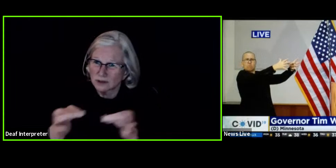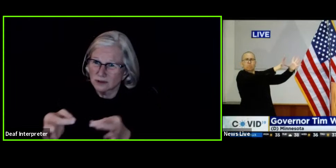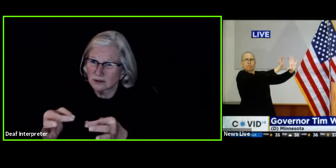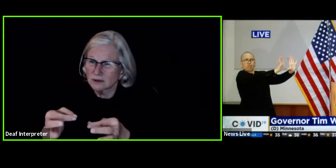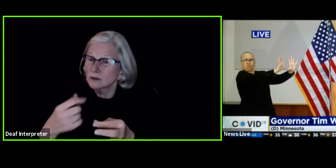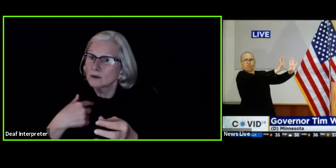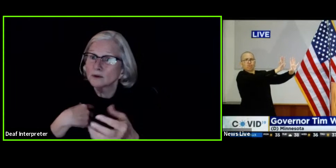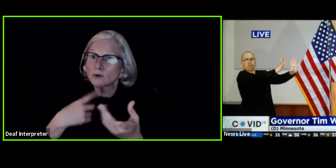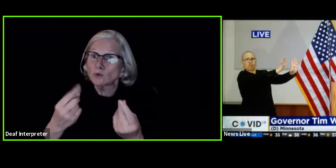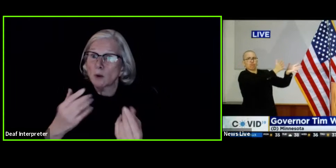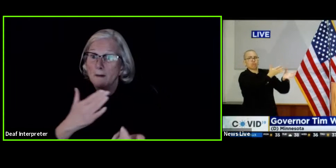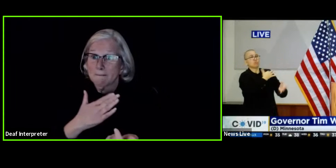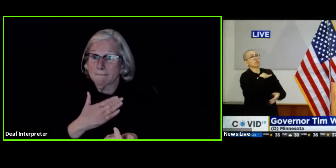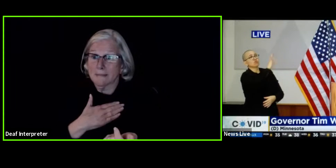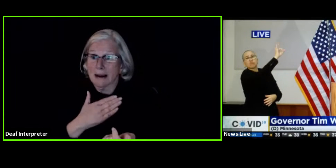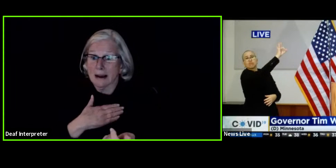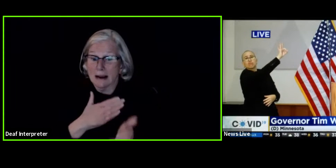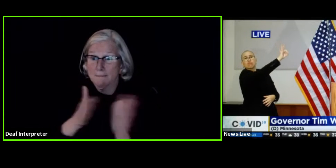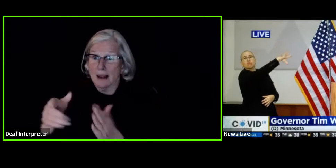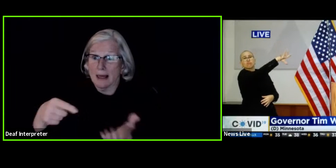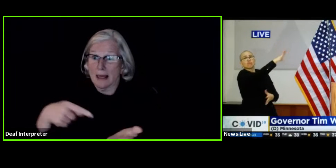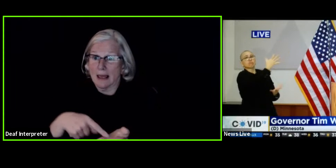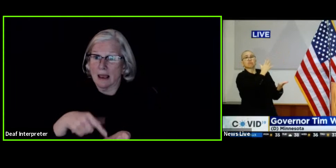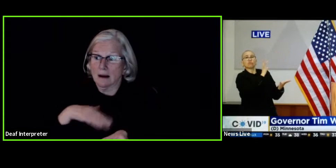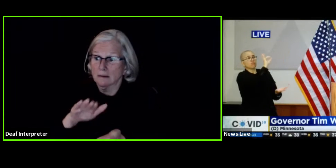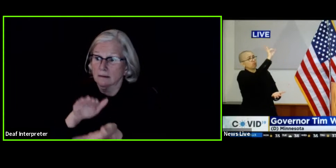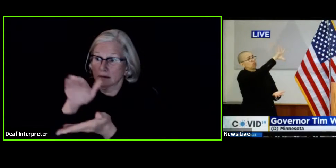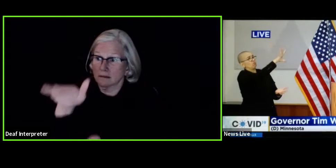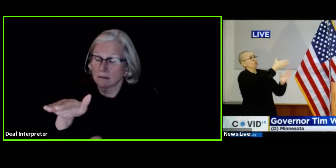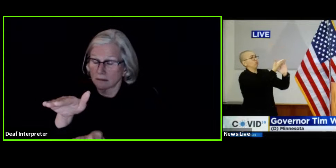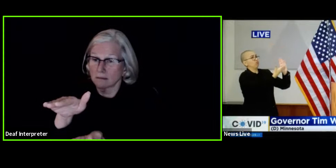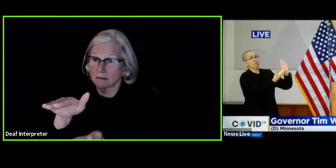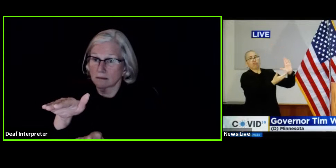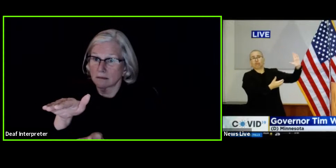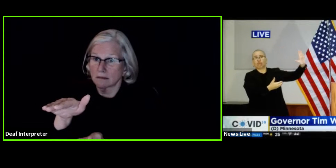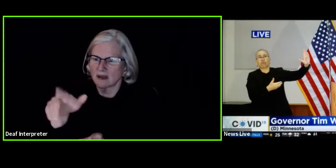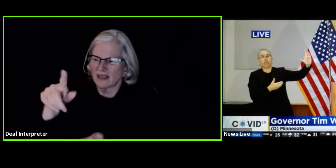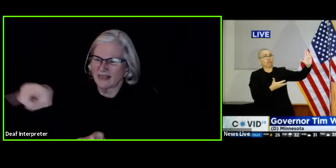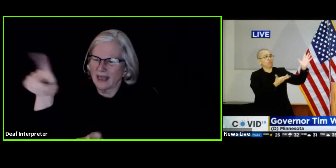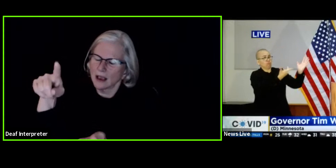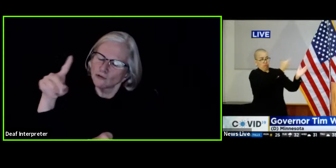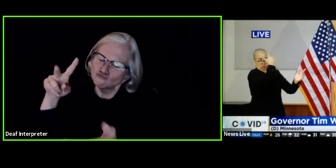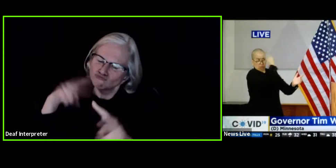JOB IS LIKE THIS NORMALLY WORKS, START TO COMOO COM INTO THAT DISCUSSION. START TO COME INTO THAT DISCUSSION.